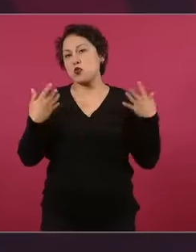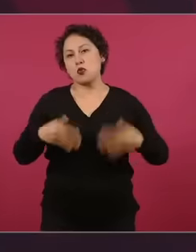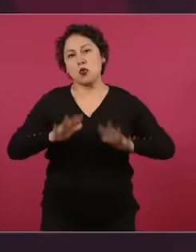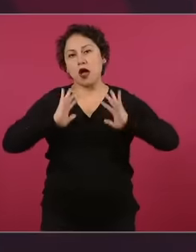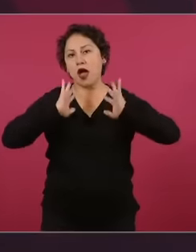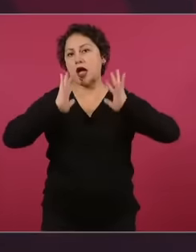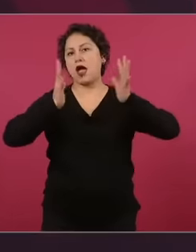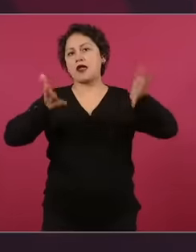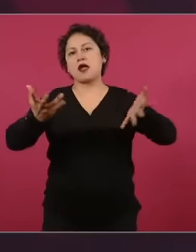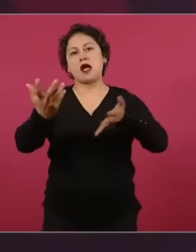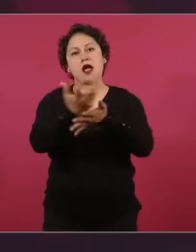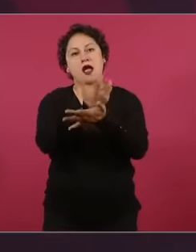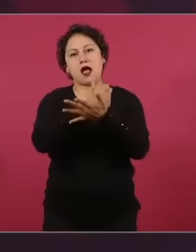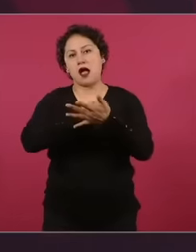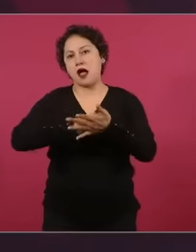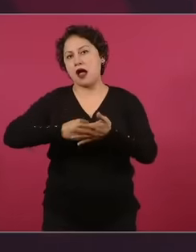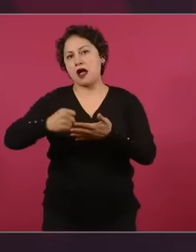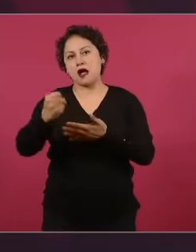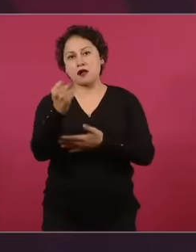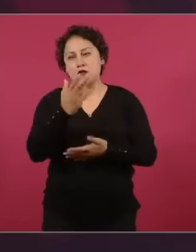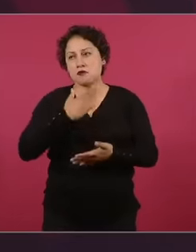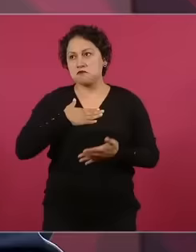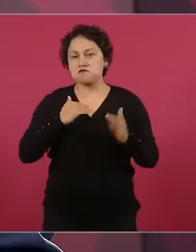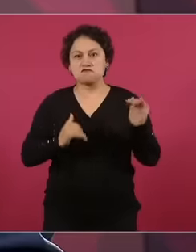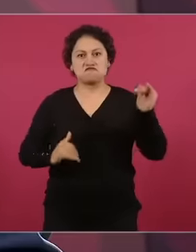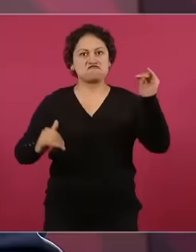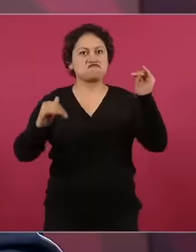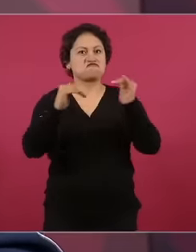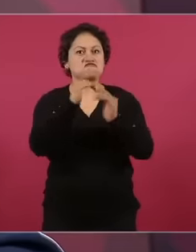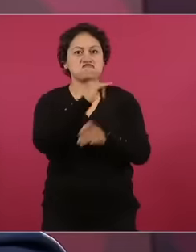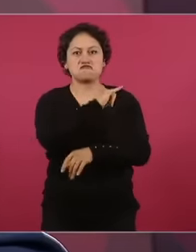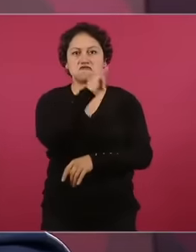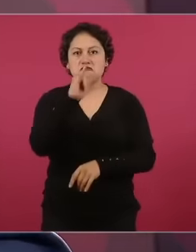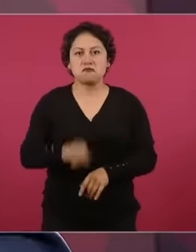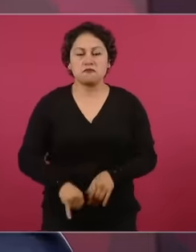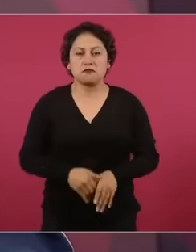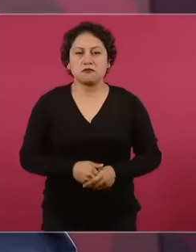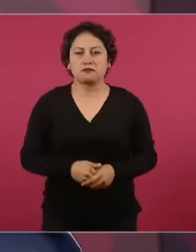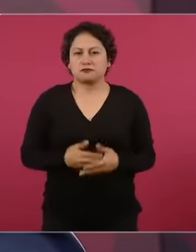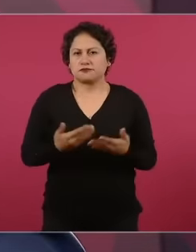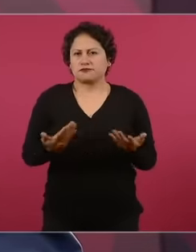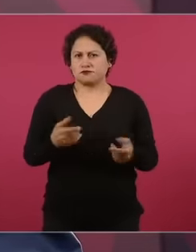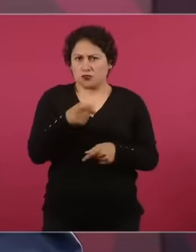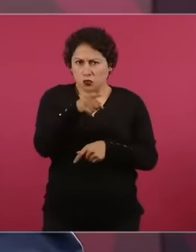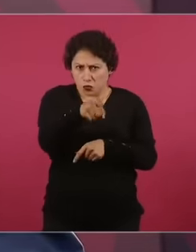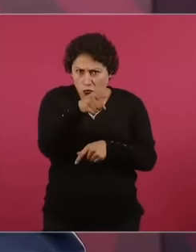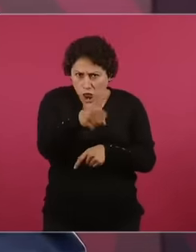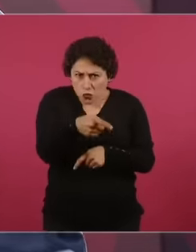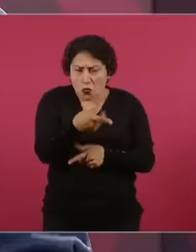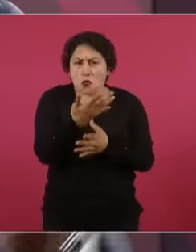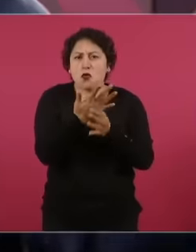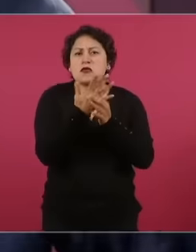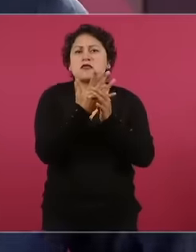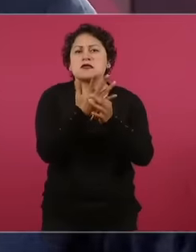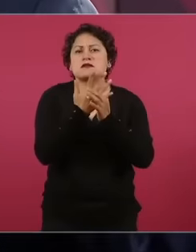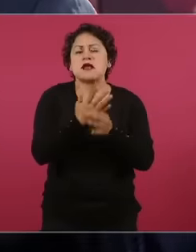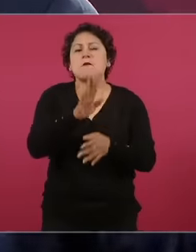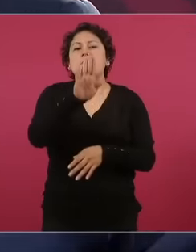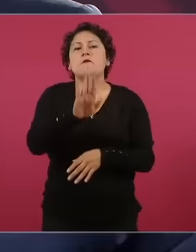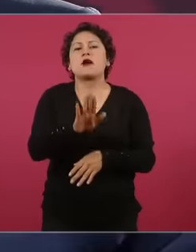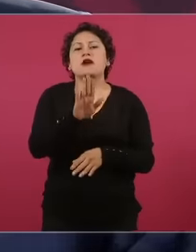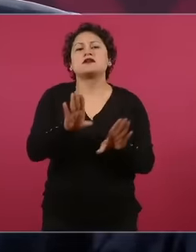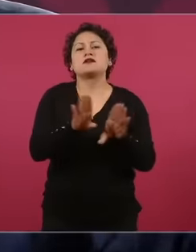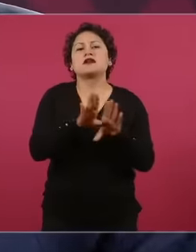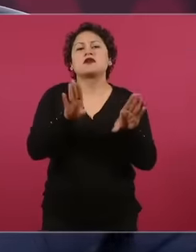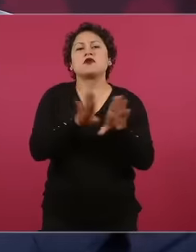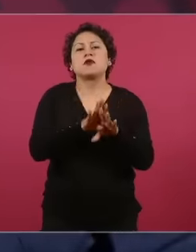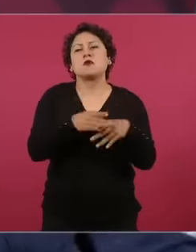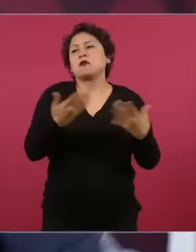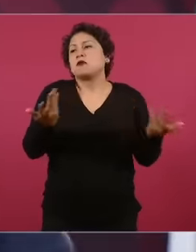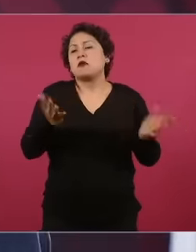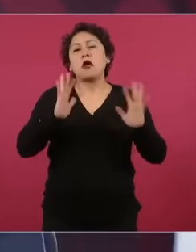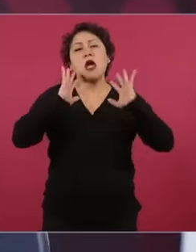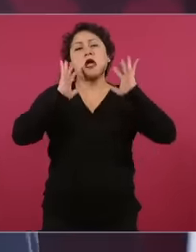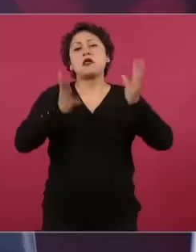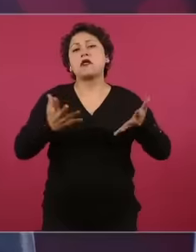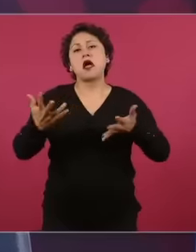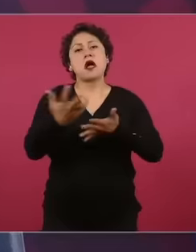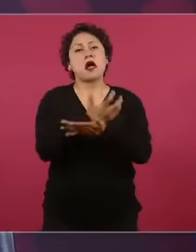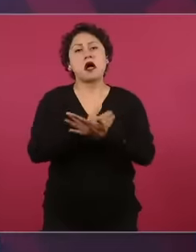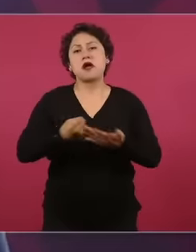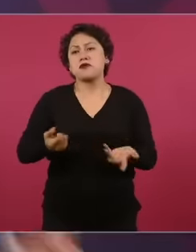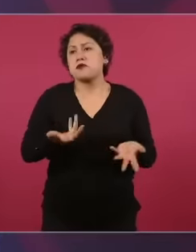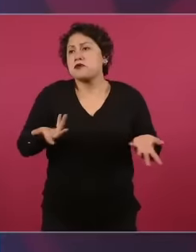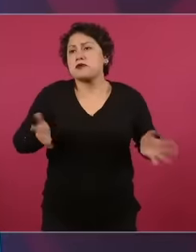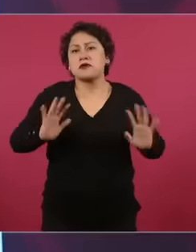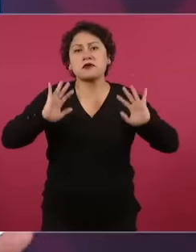How are you insinuating that he wasn't? There was nothing more to do that we had to resign ourselves